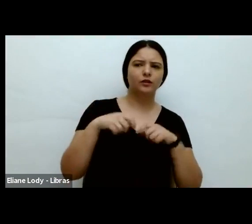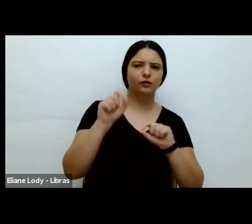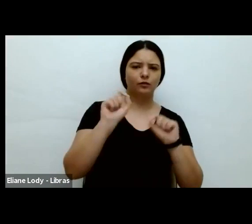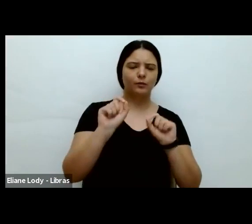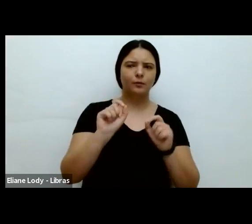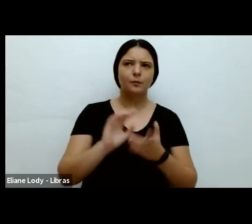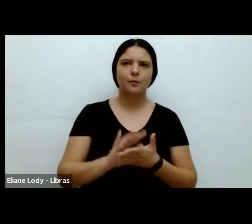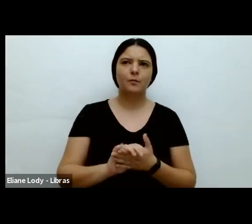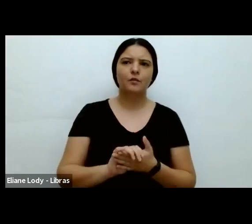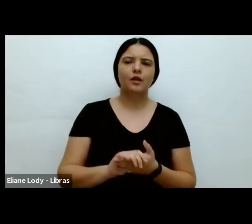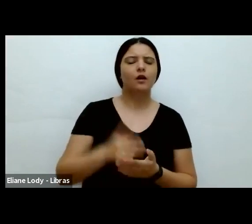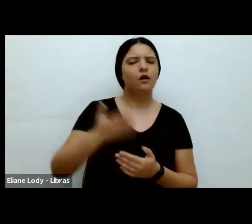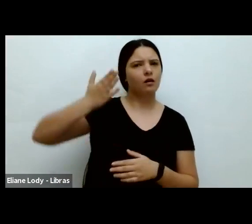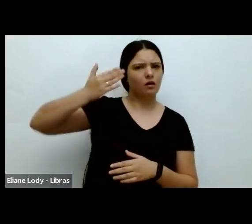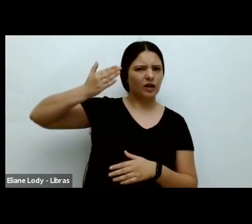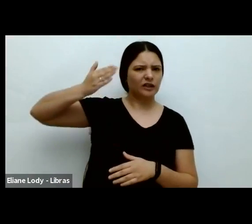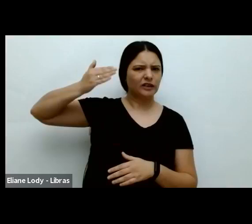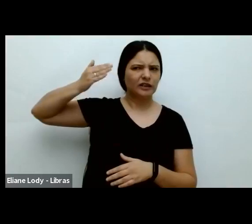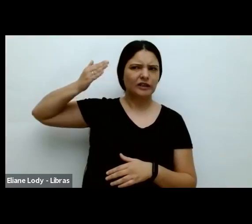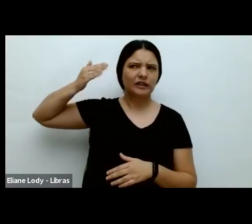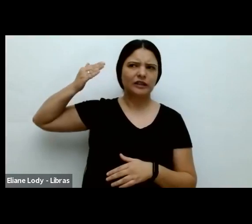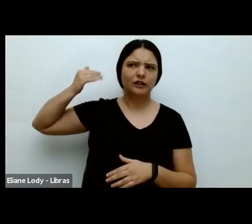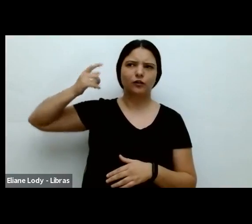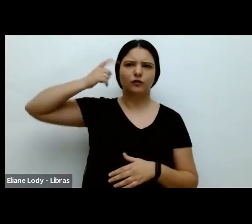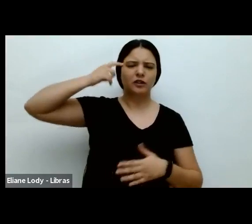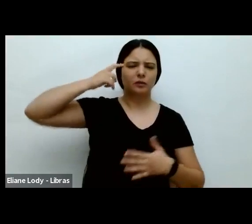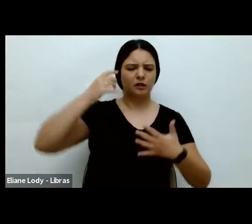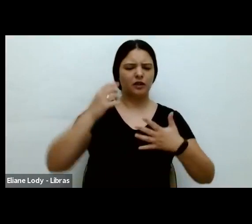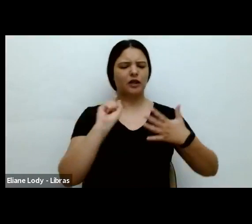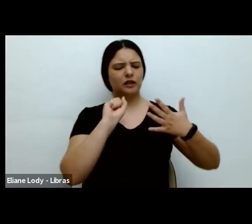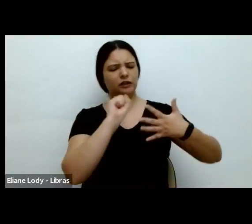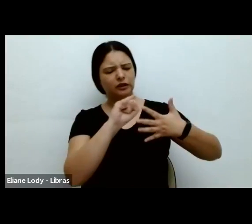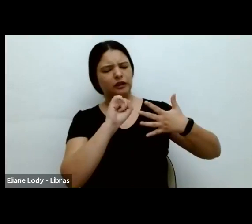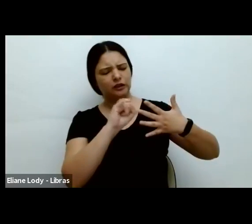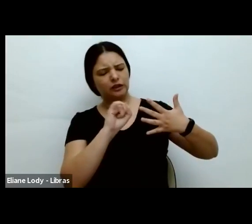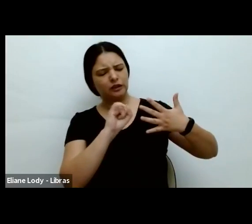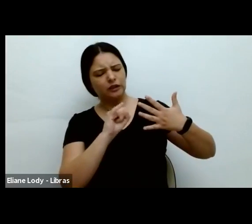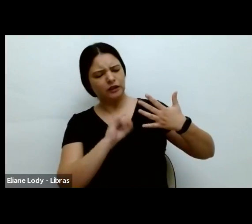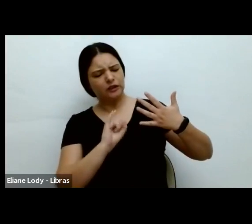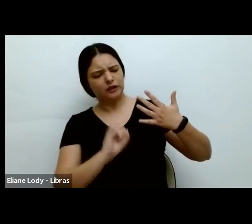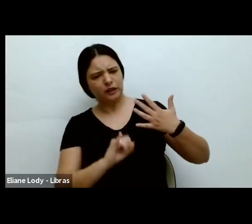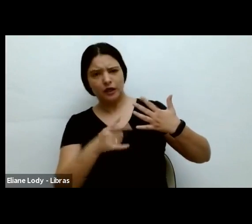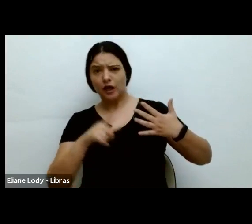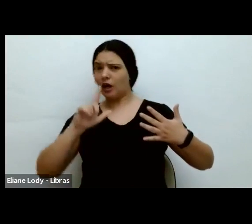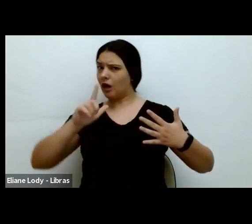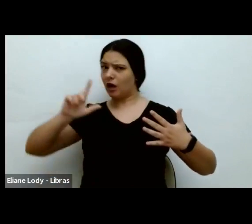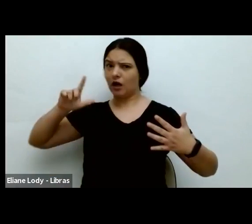Hi, hypotheses, or So you should is